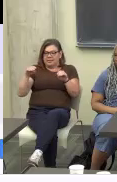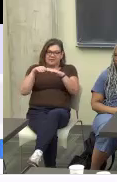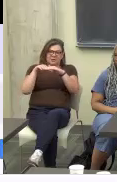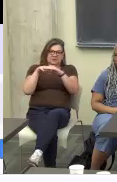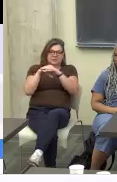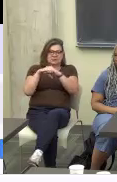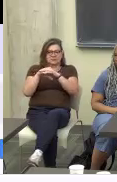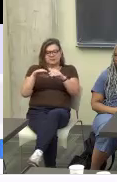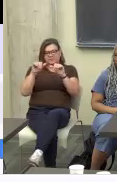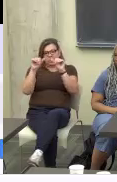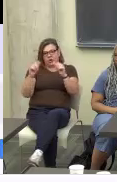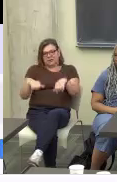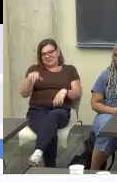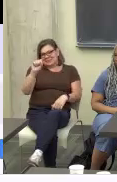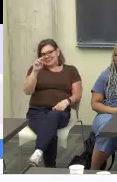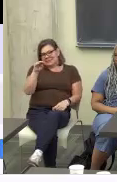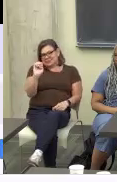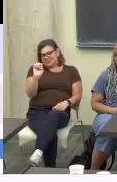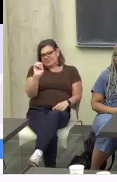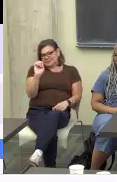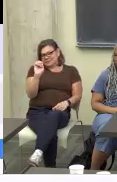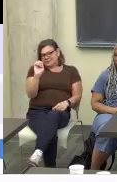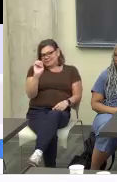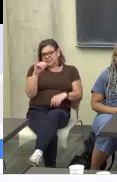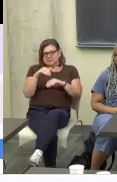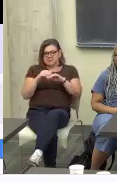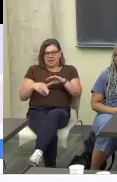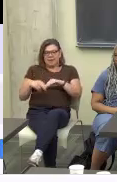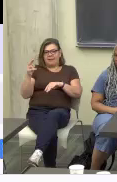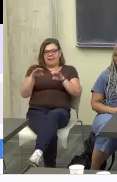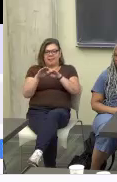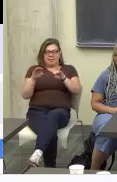architects or SMEs at the At the high level of an organization, of course,